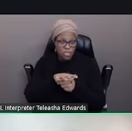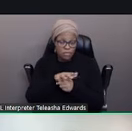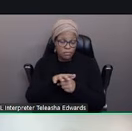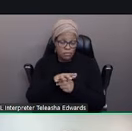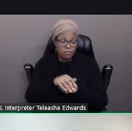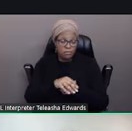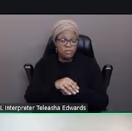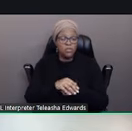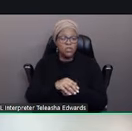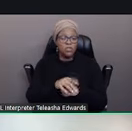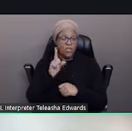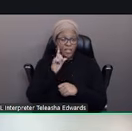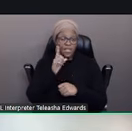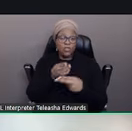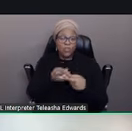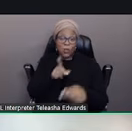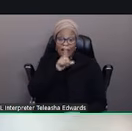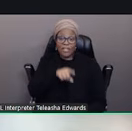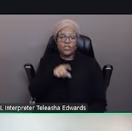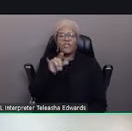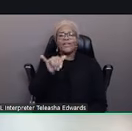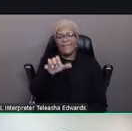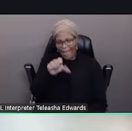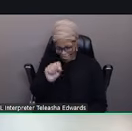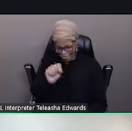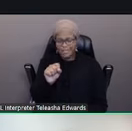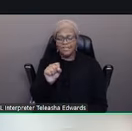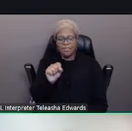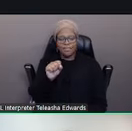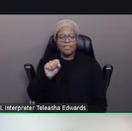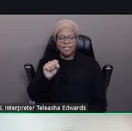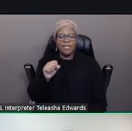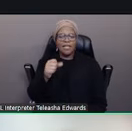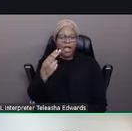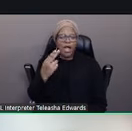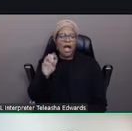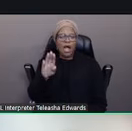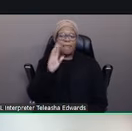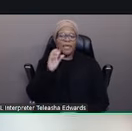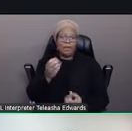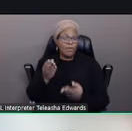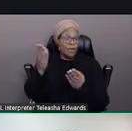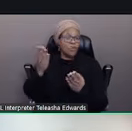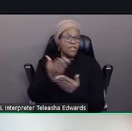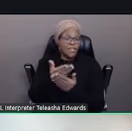think that short answer is yes. Uh the roots hub can propose things that are unique to